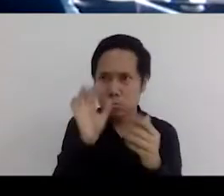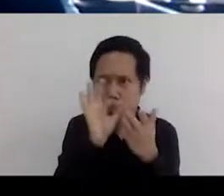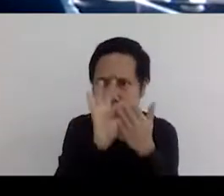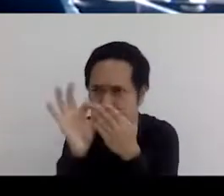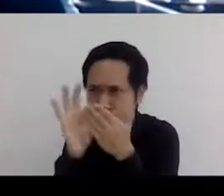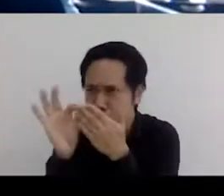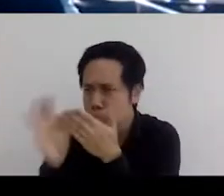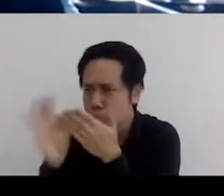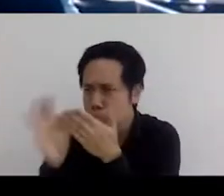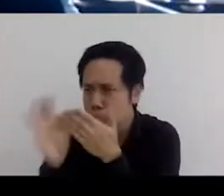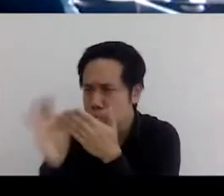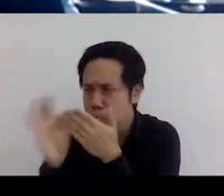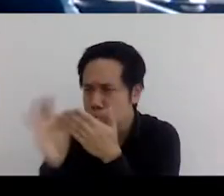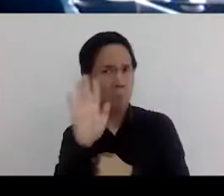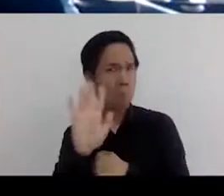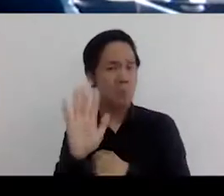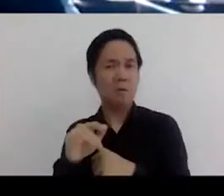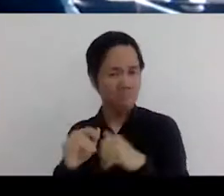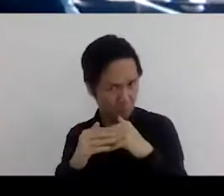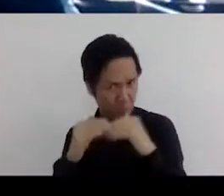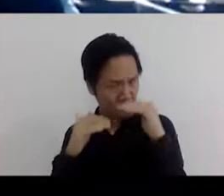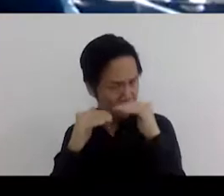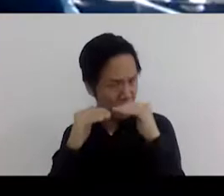and among them, the women are definitely the most affected.